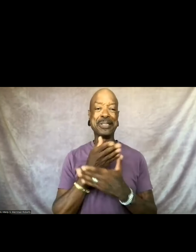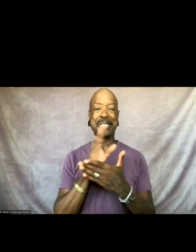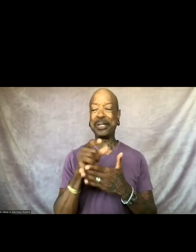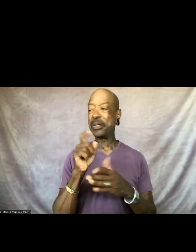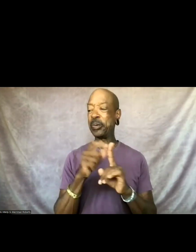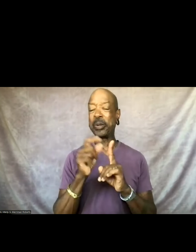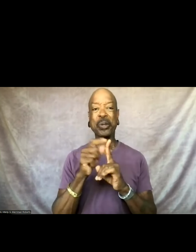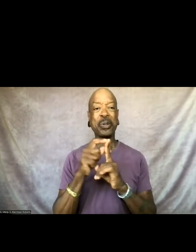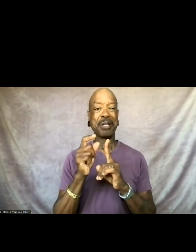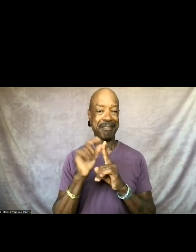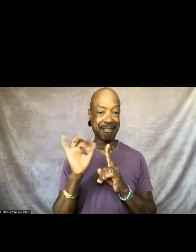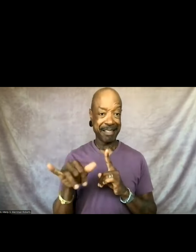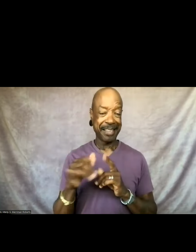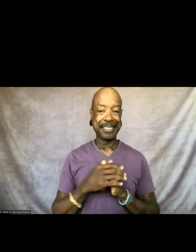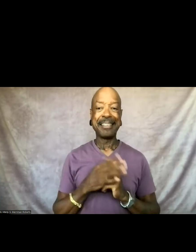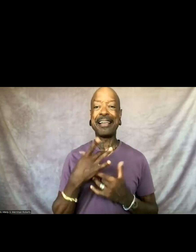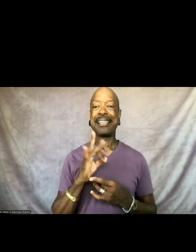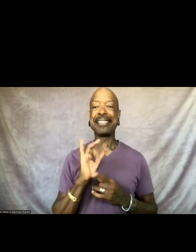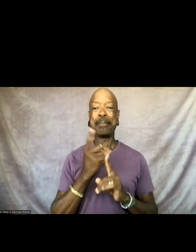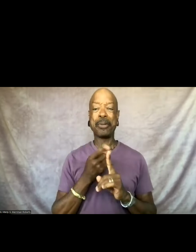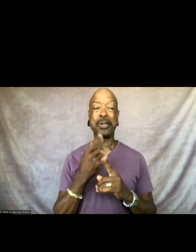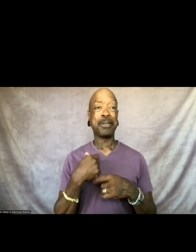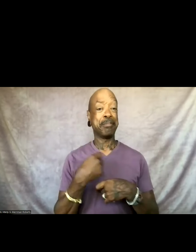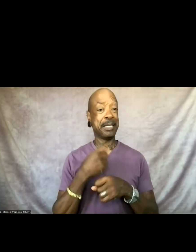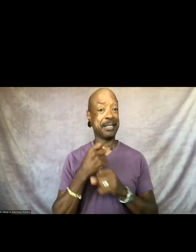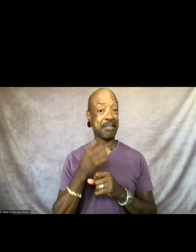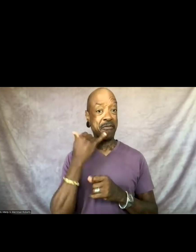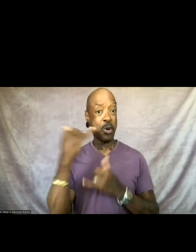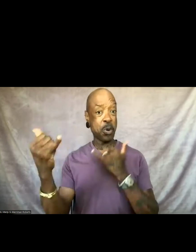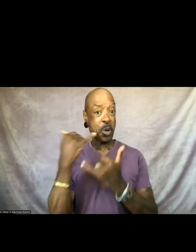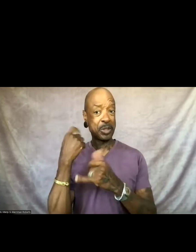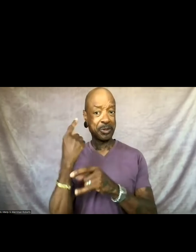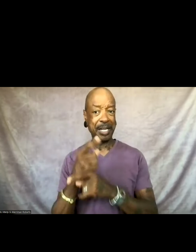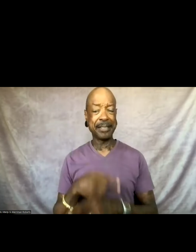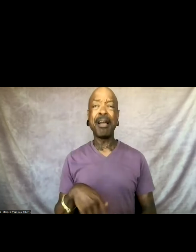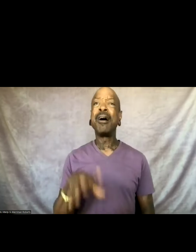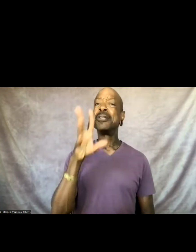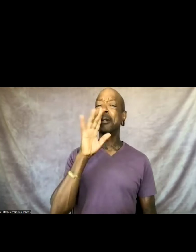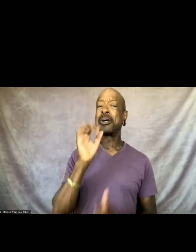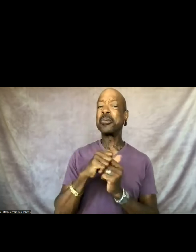completely on July 1st, 2025. All right. So everybody help